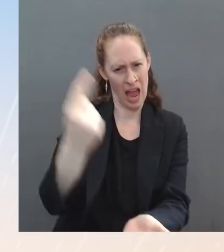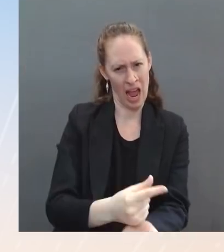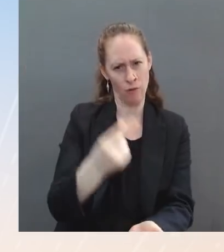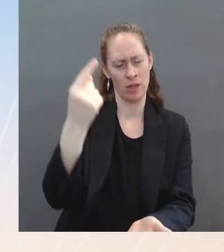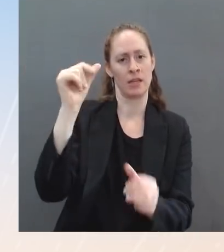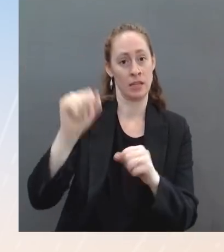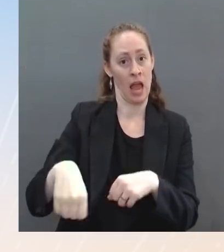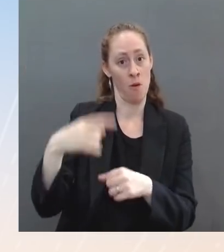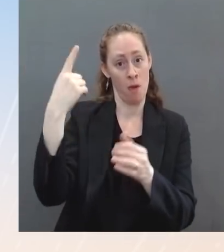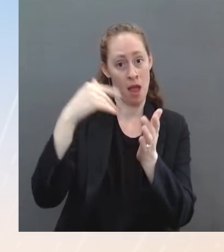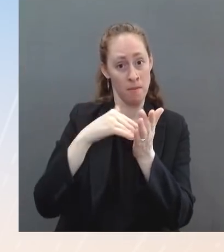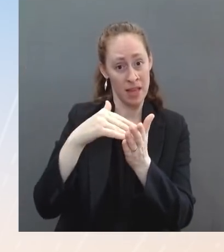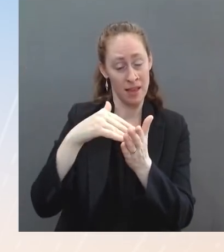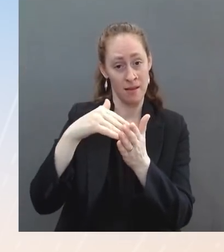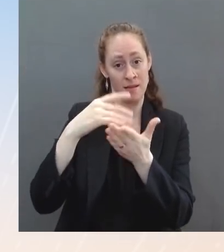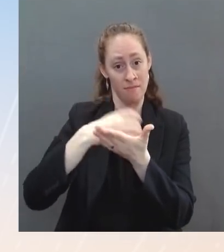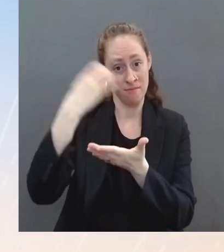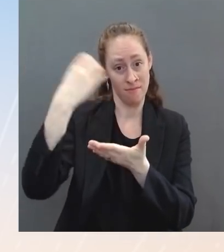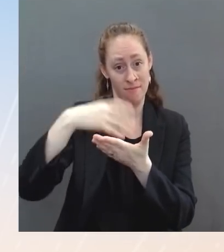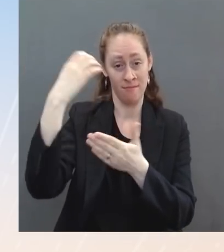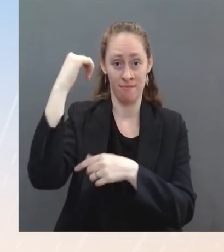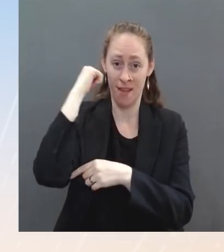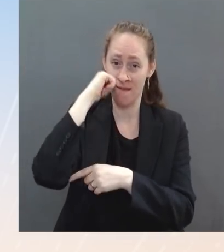Mr. Deese: So, there -- our conversations with all countries